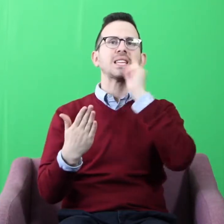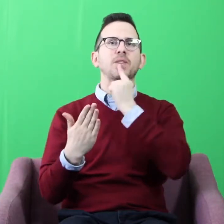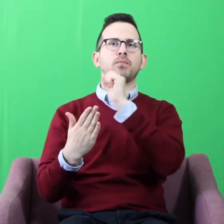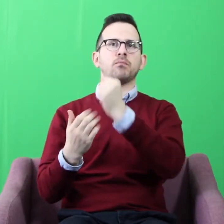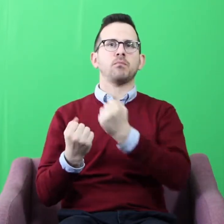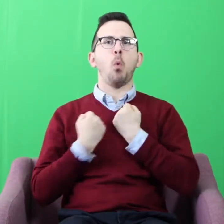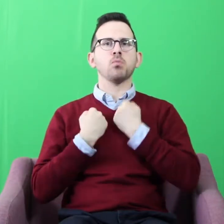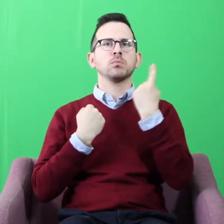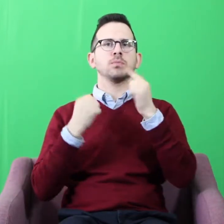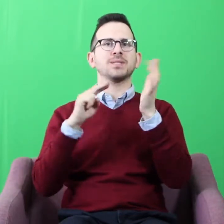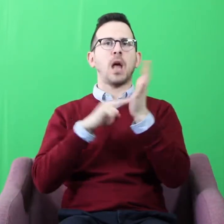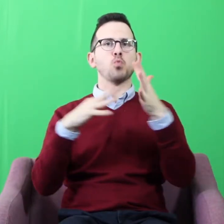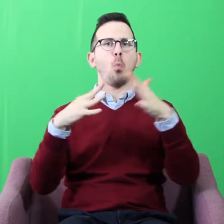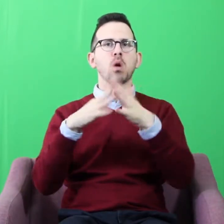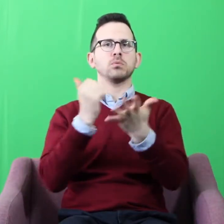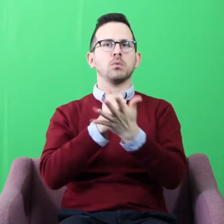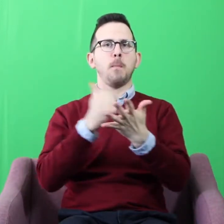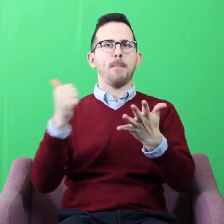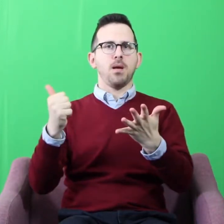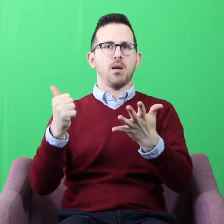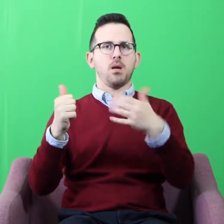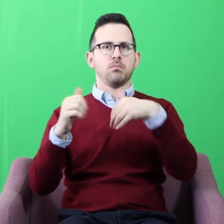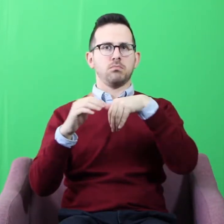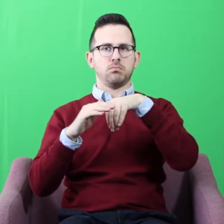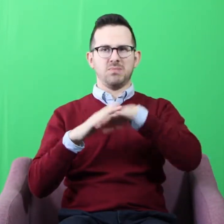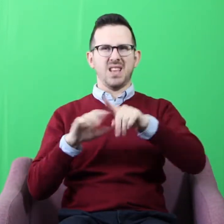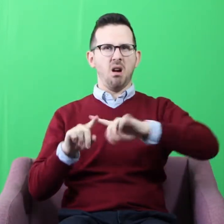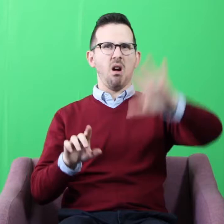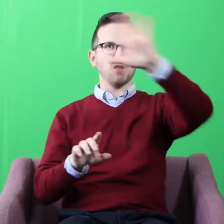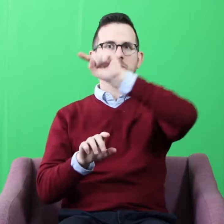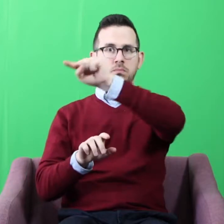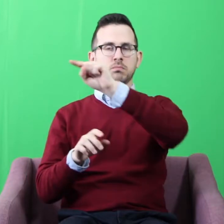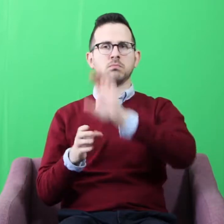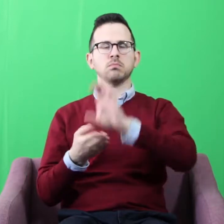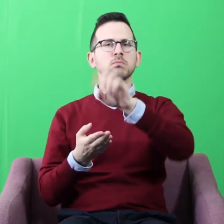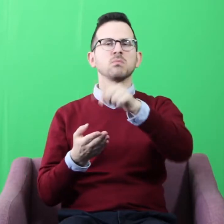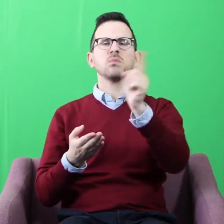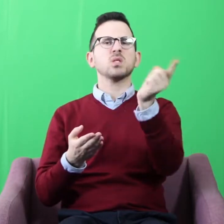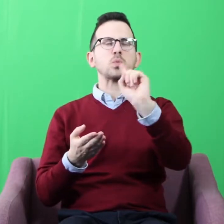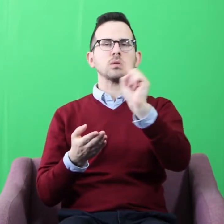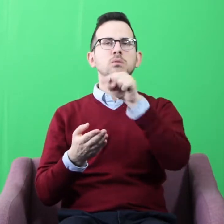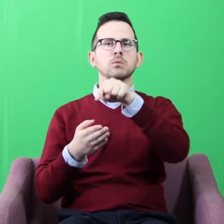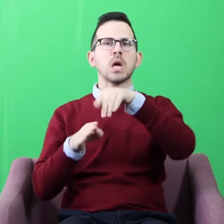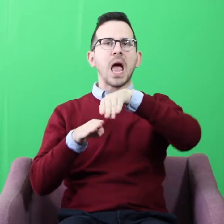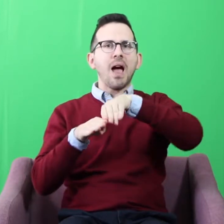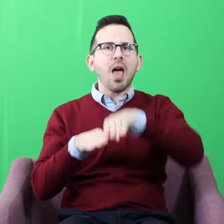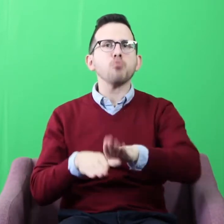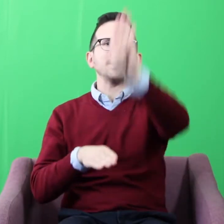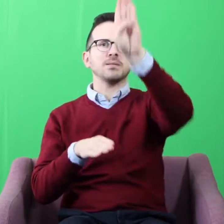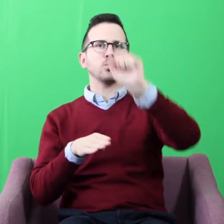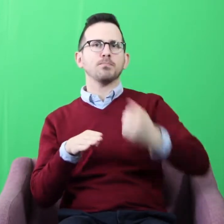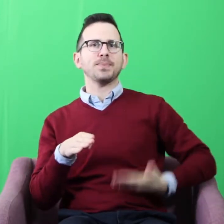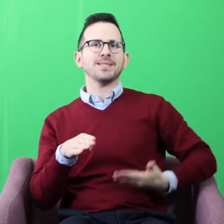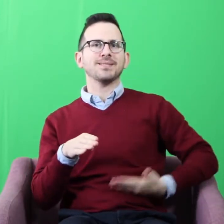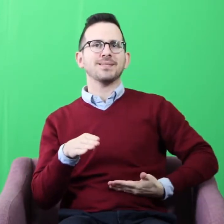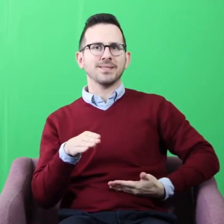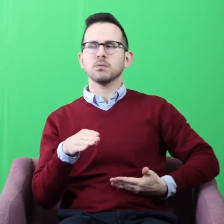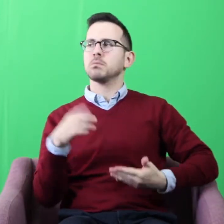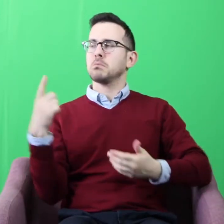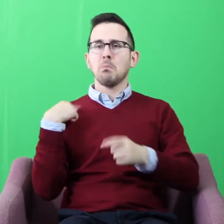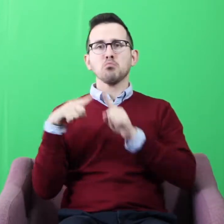which was a course owned by Natwest bank and helped starter business to get off the ground